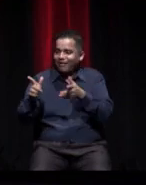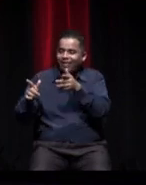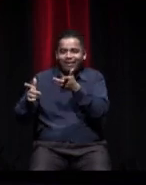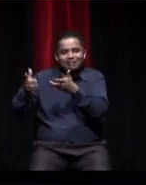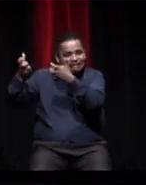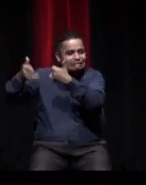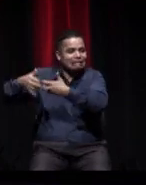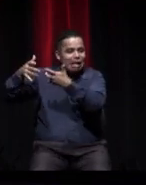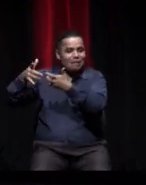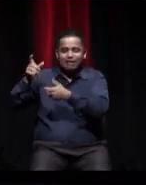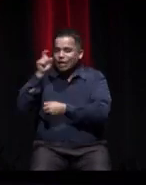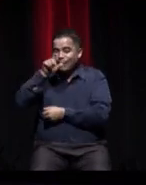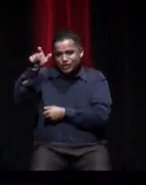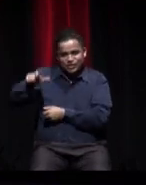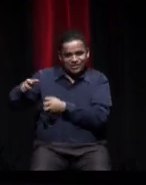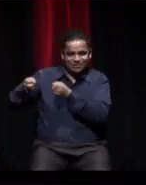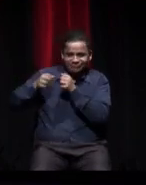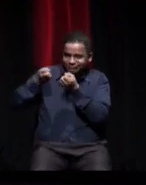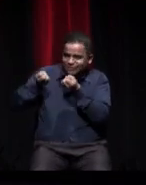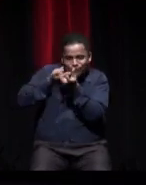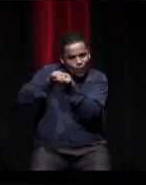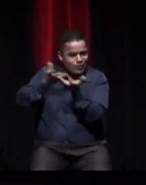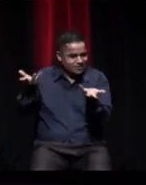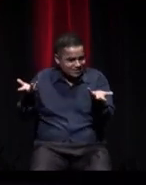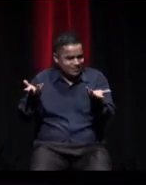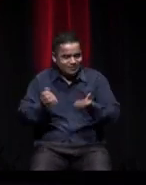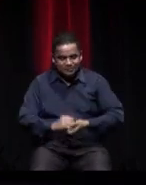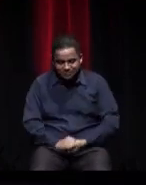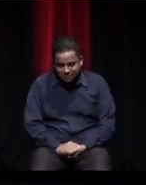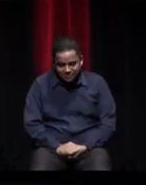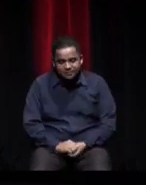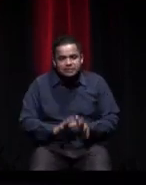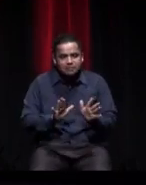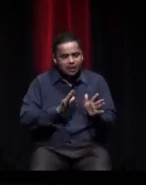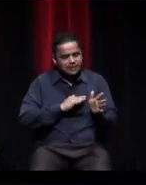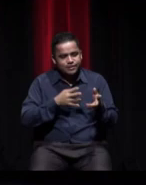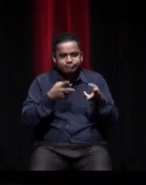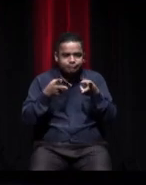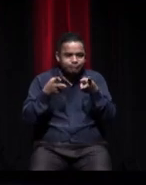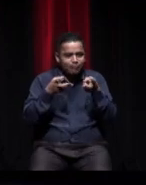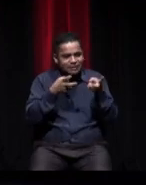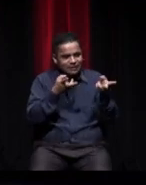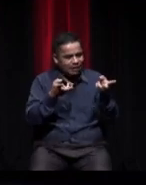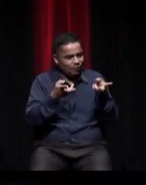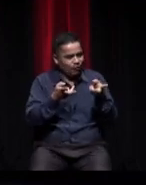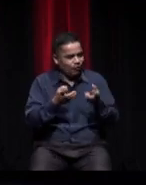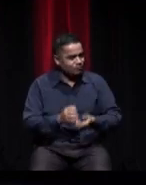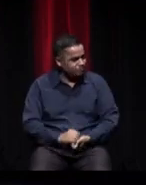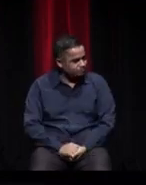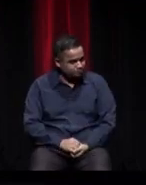In this expression, "harmfully incomplete," I locate, for the purpose of our discussion,